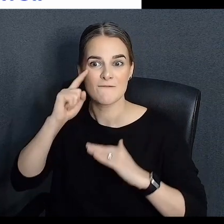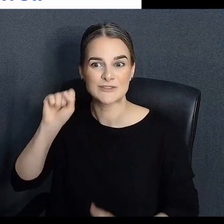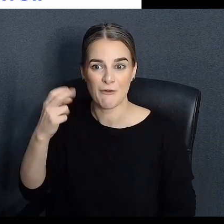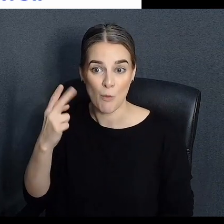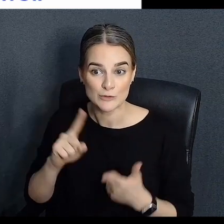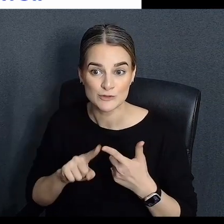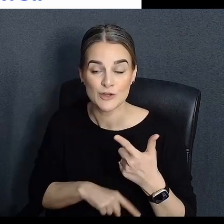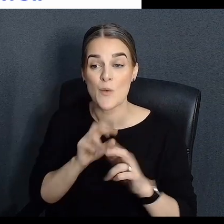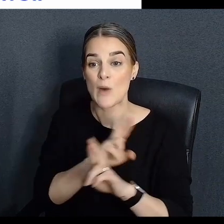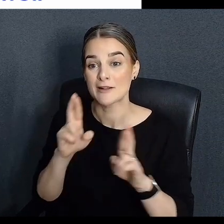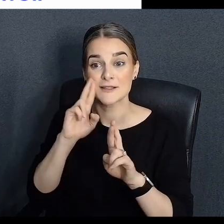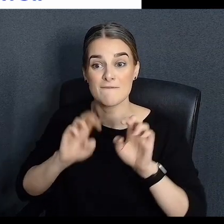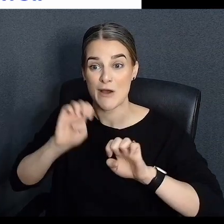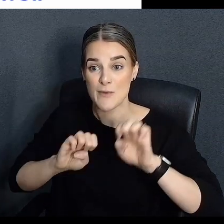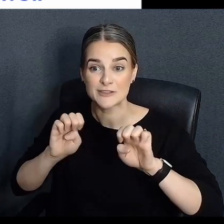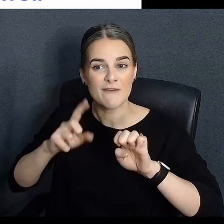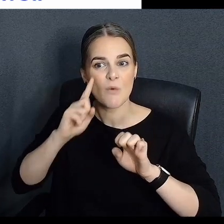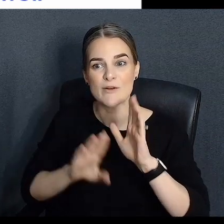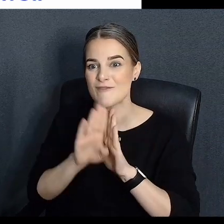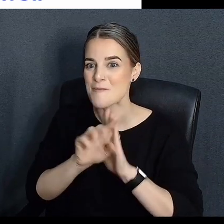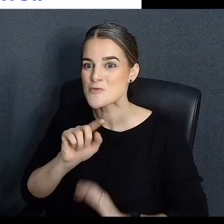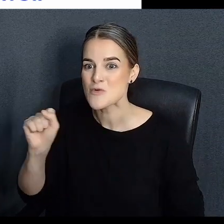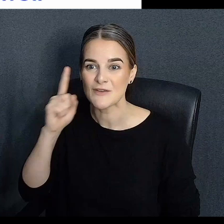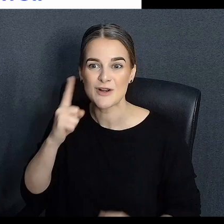evaluation, to develop tools for successful adaptation